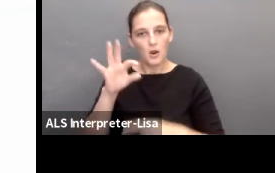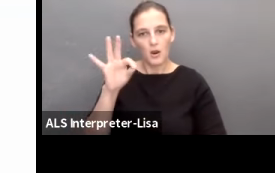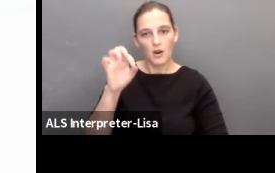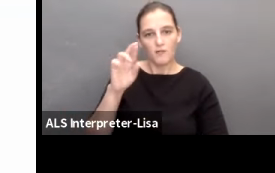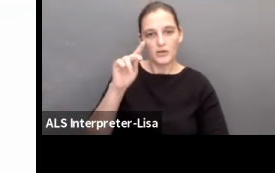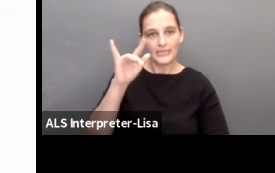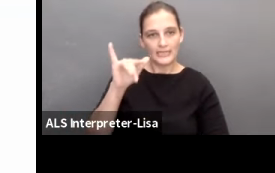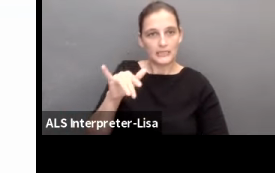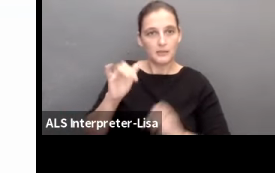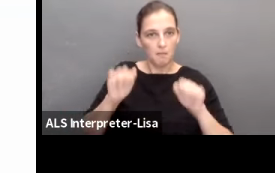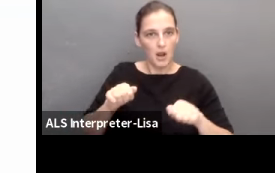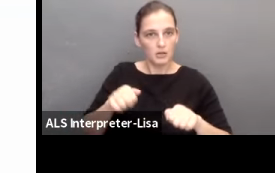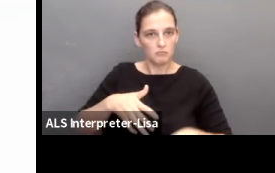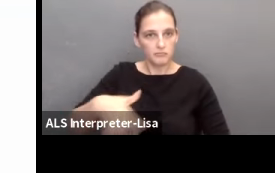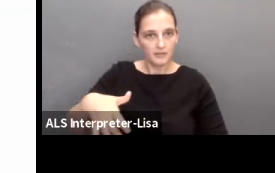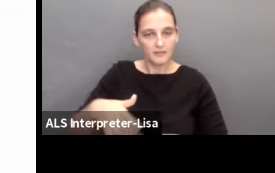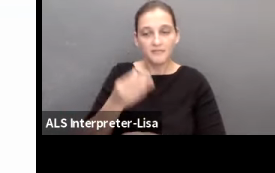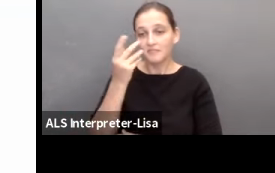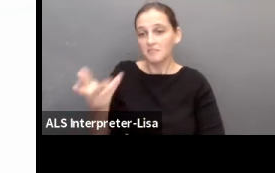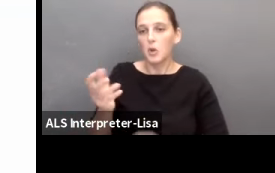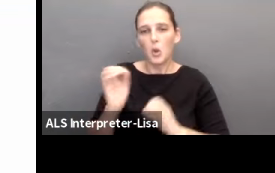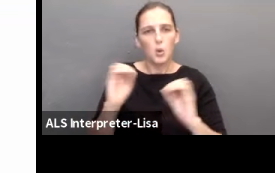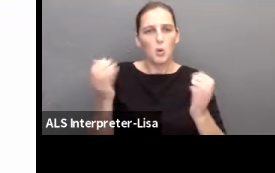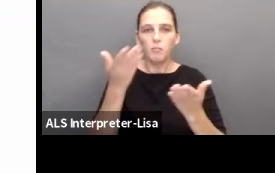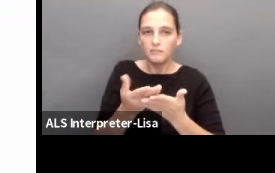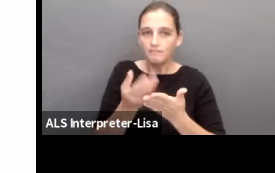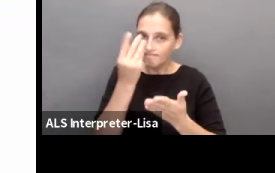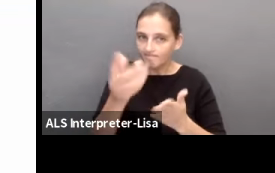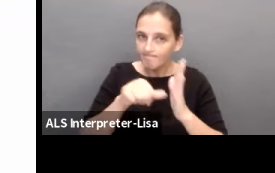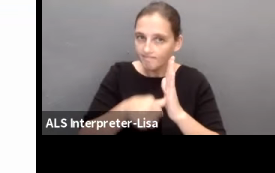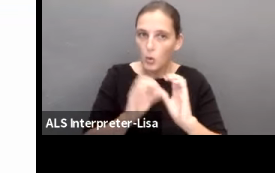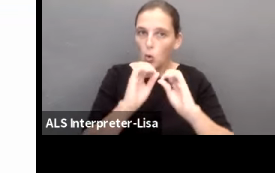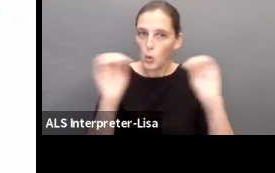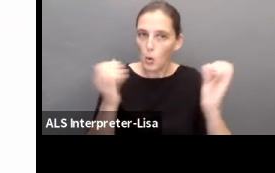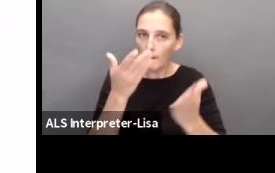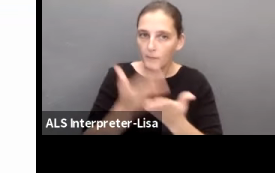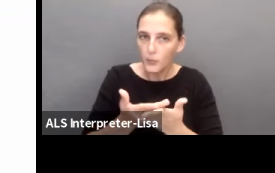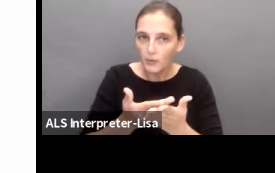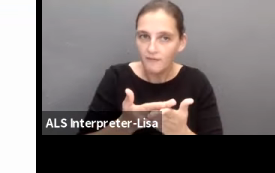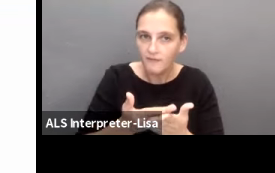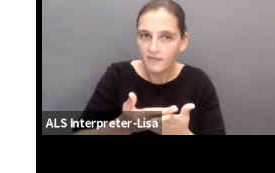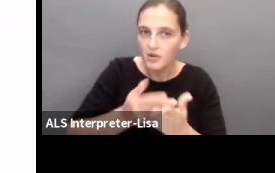So there is currently no evidence, I repeat, no evidence that any vaccines, any vaccines